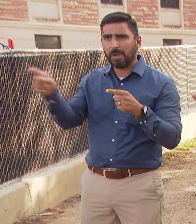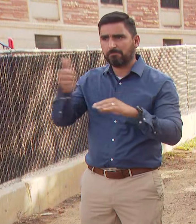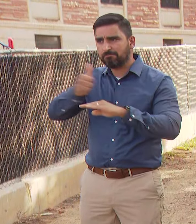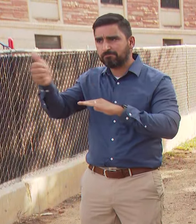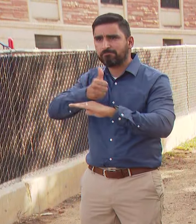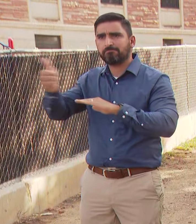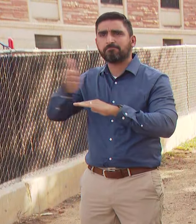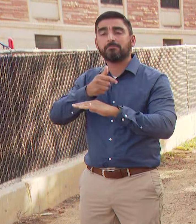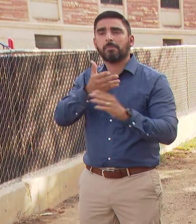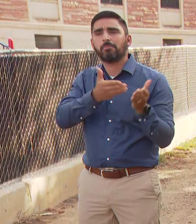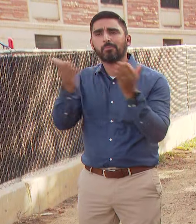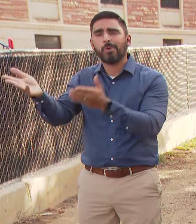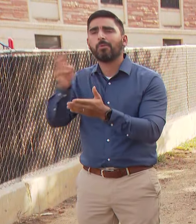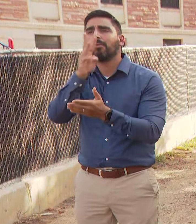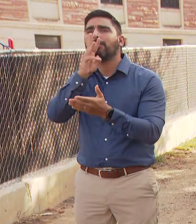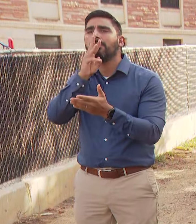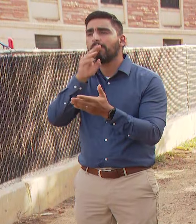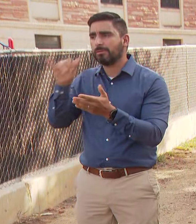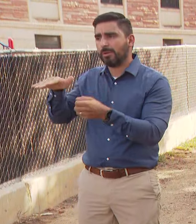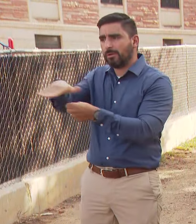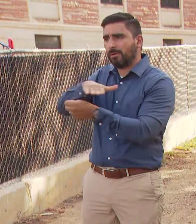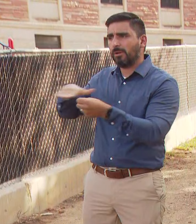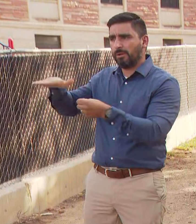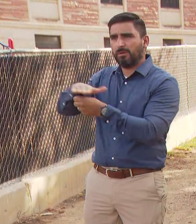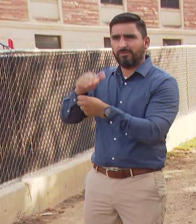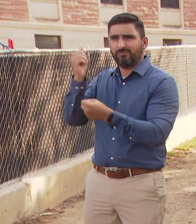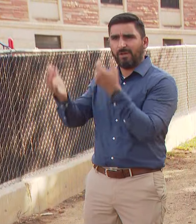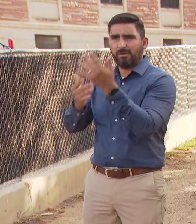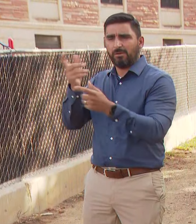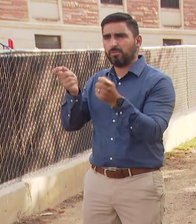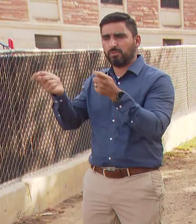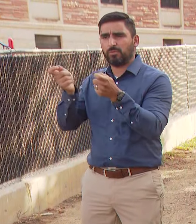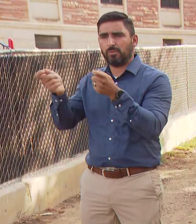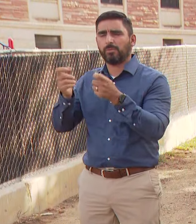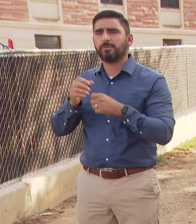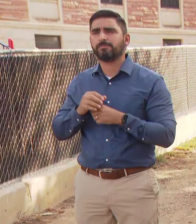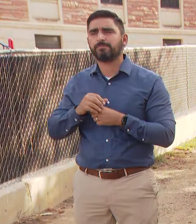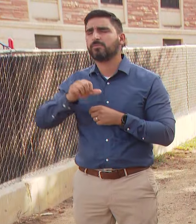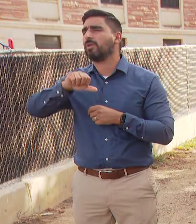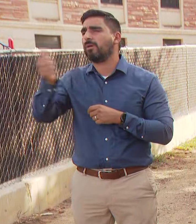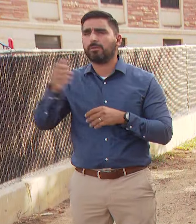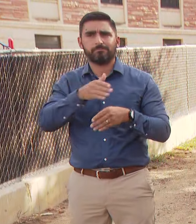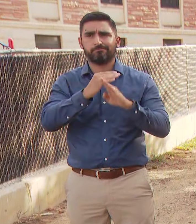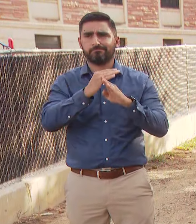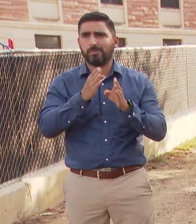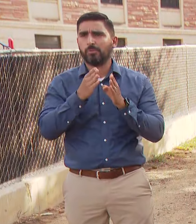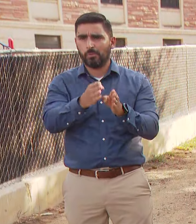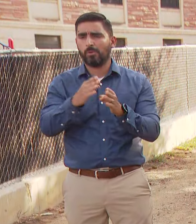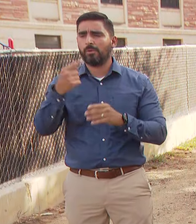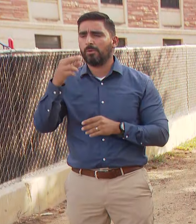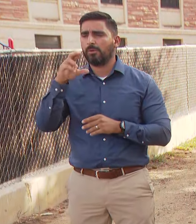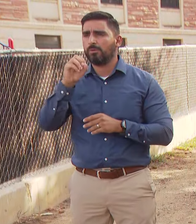are taking water from that area back up to the fire location. There's also another road closure at Gross Dam Road and Flagstaff Road.